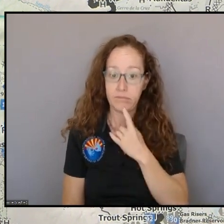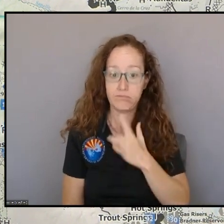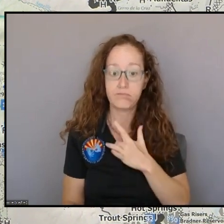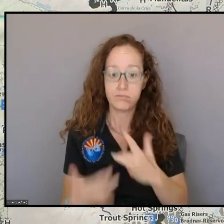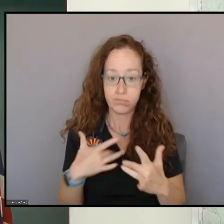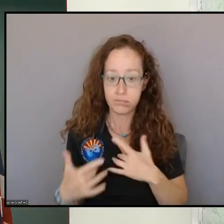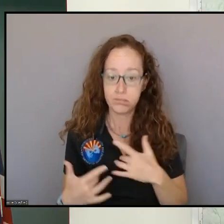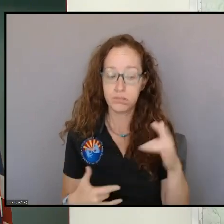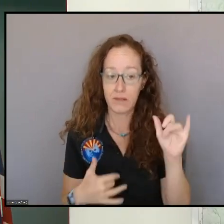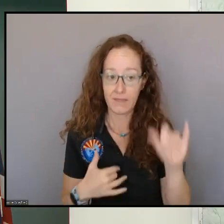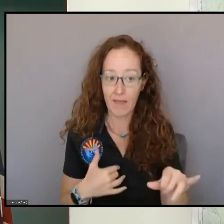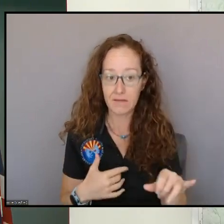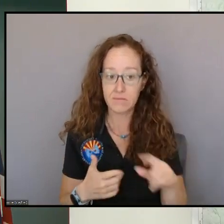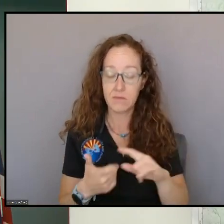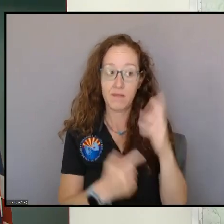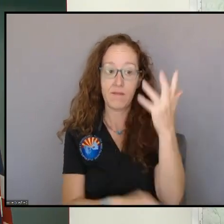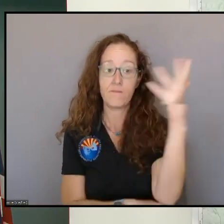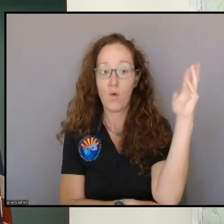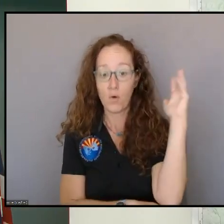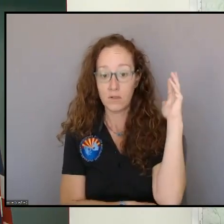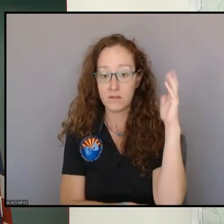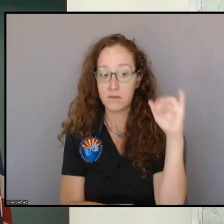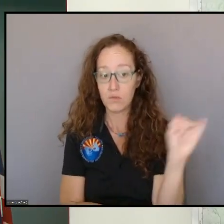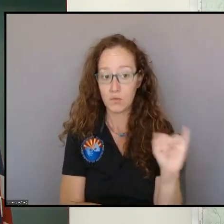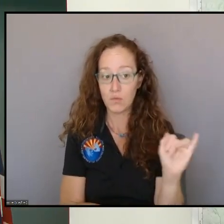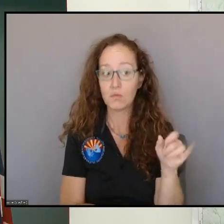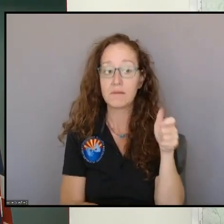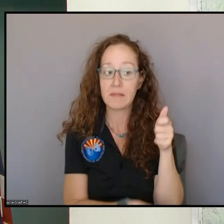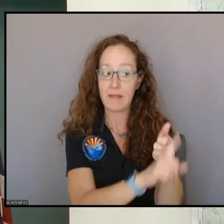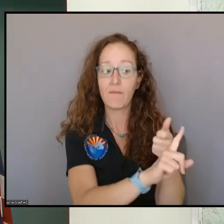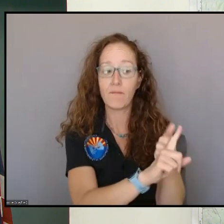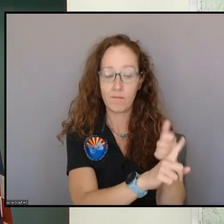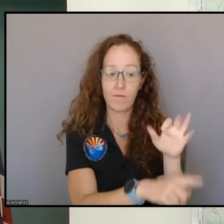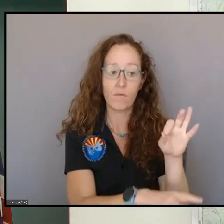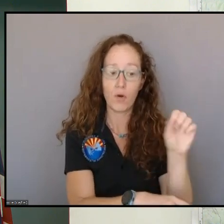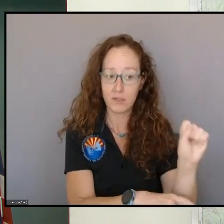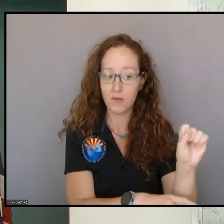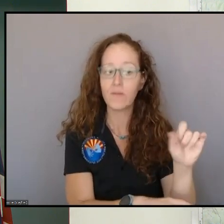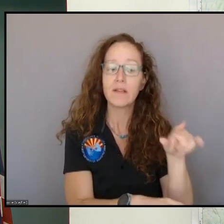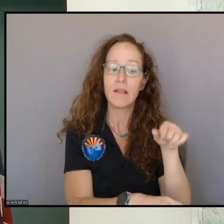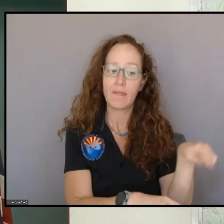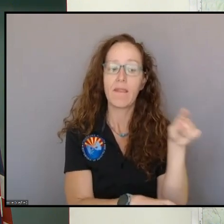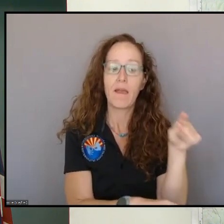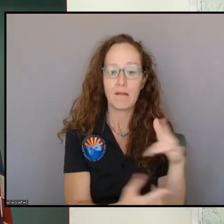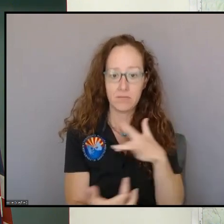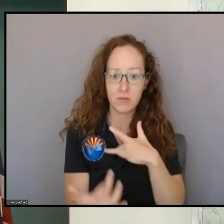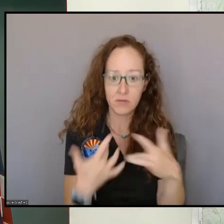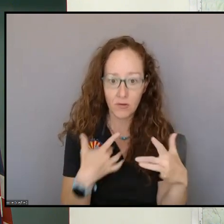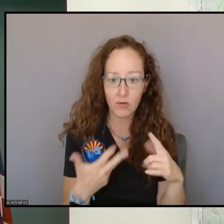the community. And so we're doing what we can to really protect that and ensure that we provide that the best